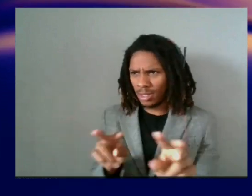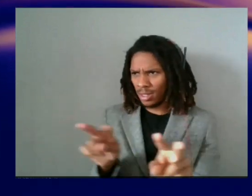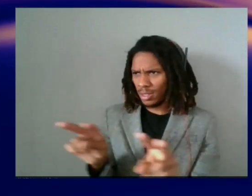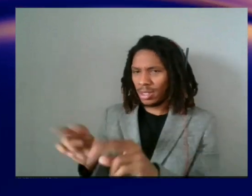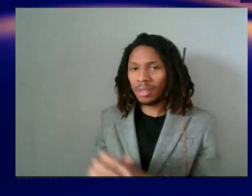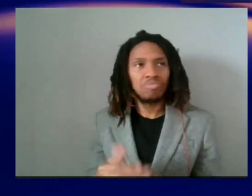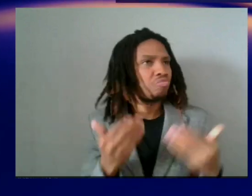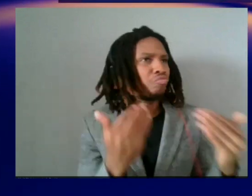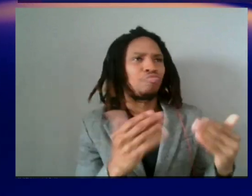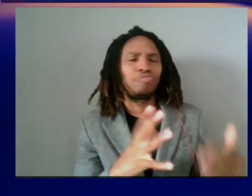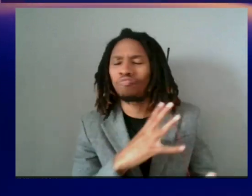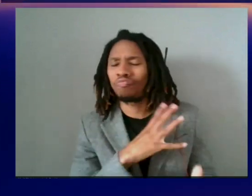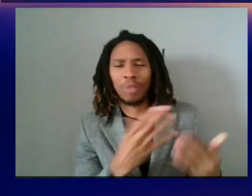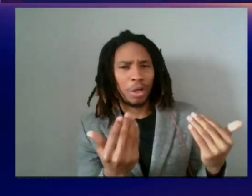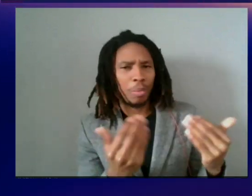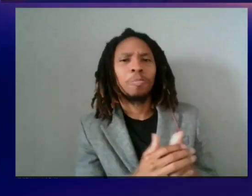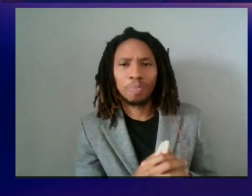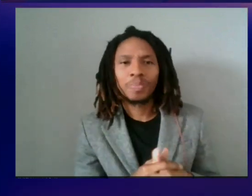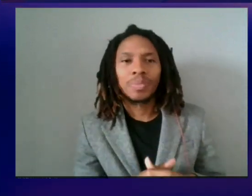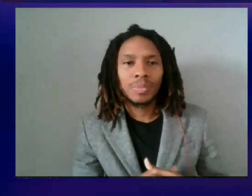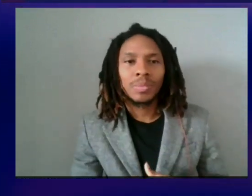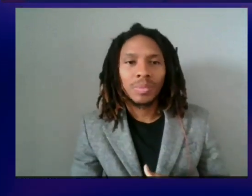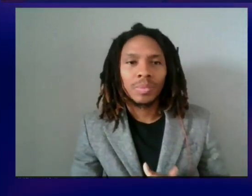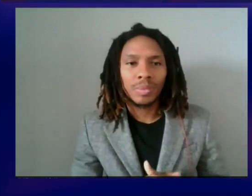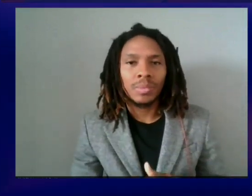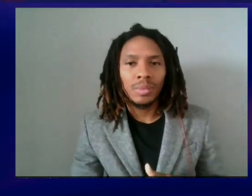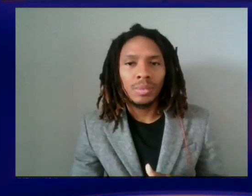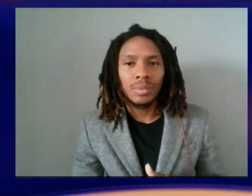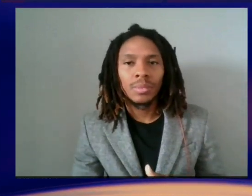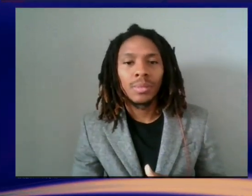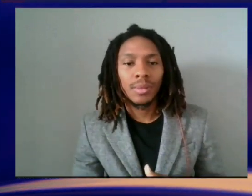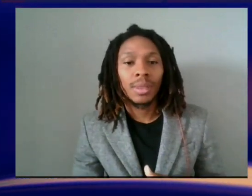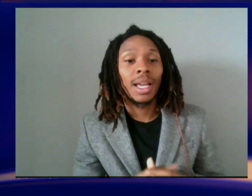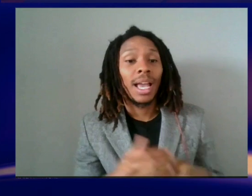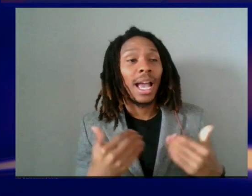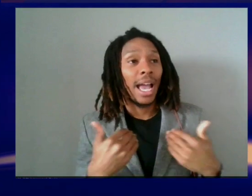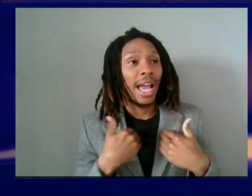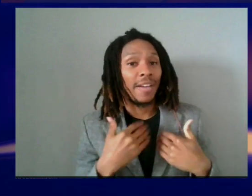So I've got my OpenSearch Dashboards open up available here